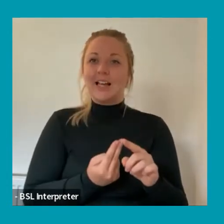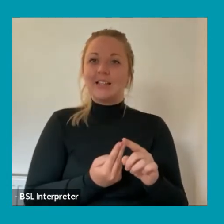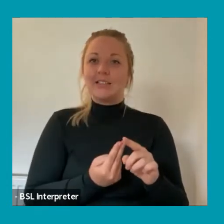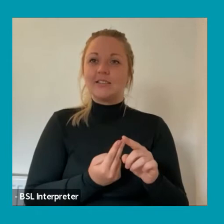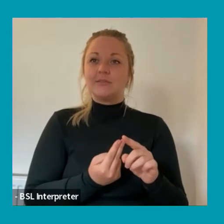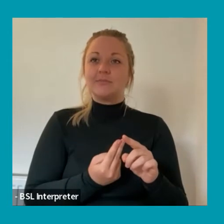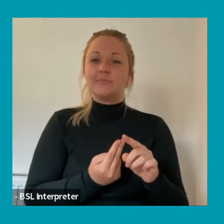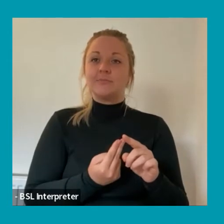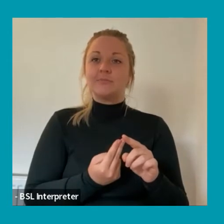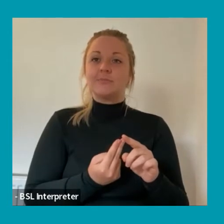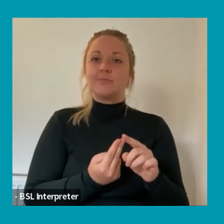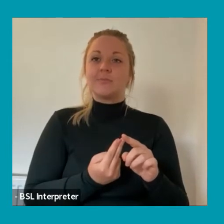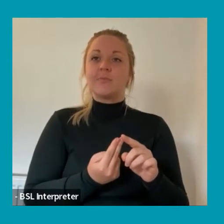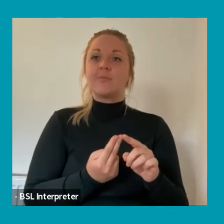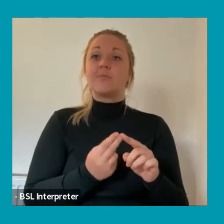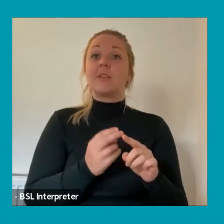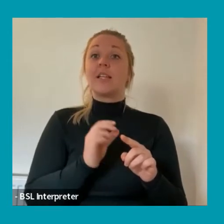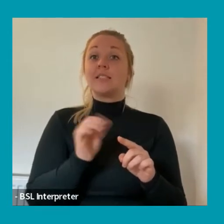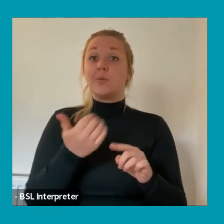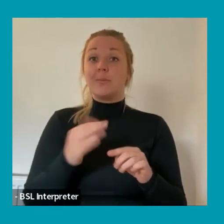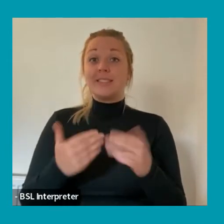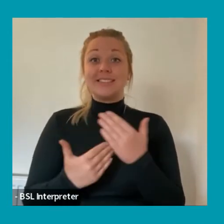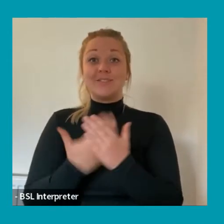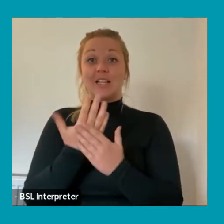and our own trip advisor reviews.